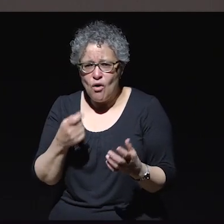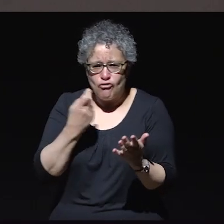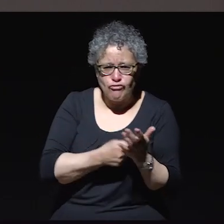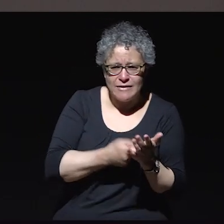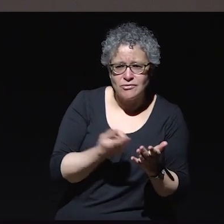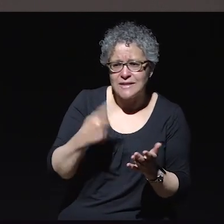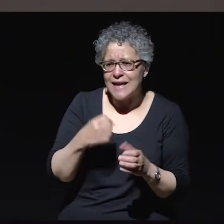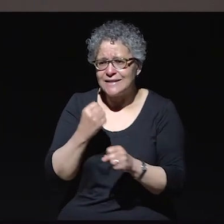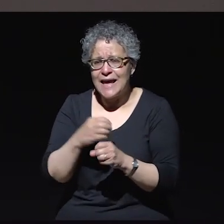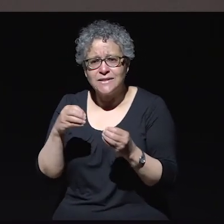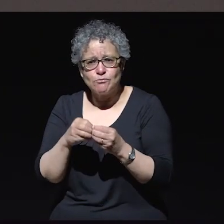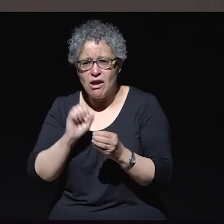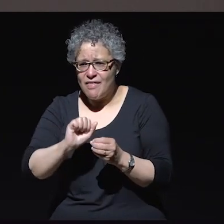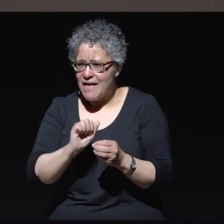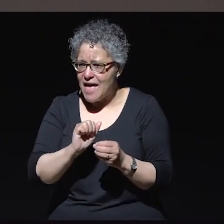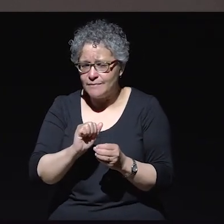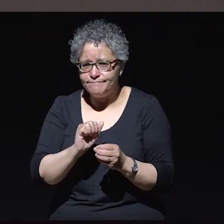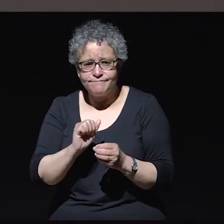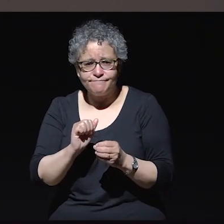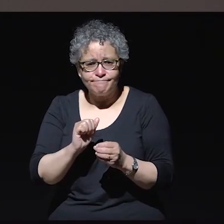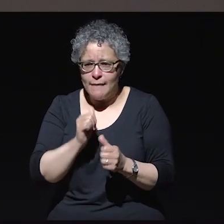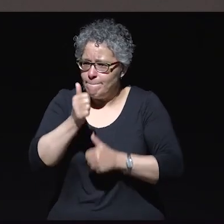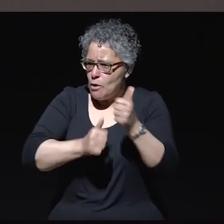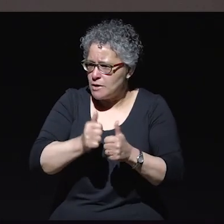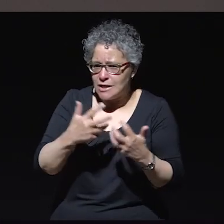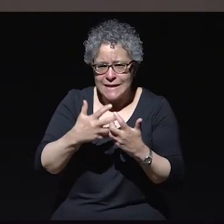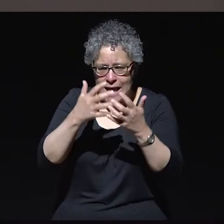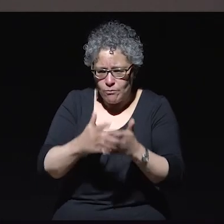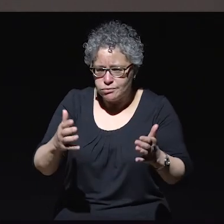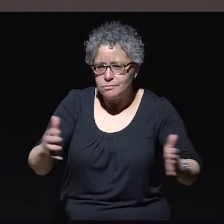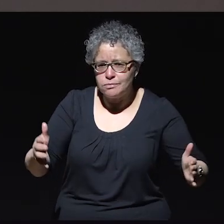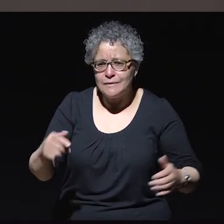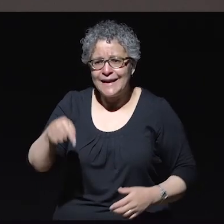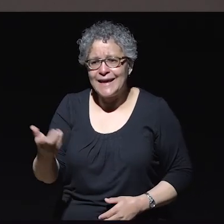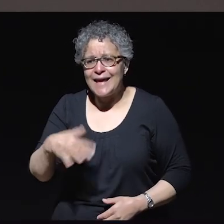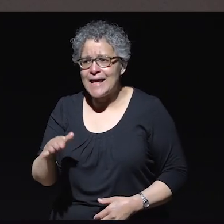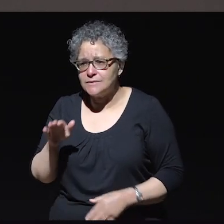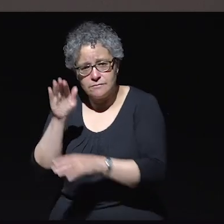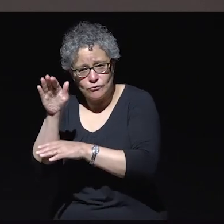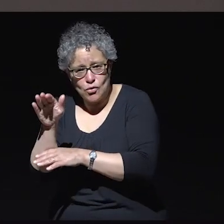in terms of the unique selling point of British art both here and abroad, but also looking at the moment